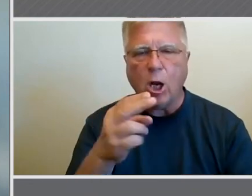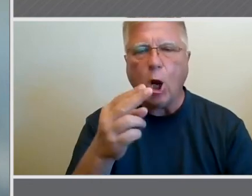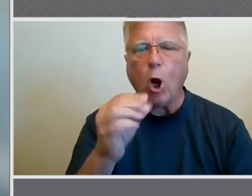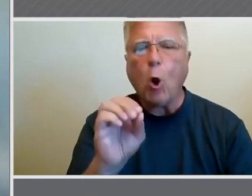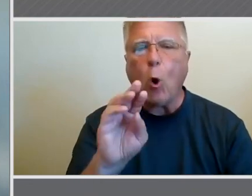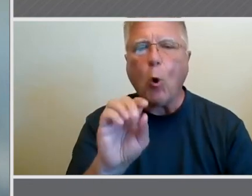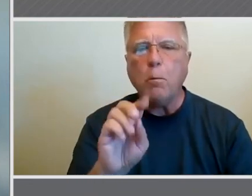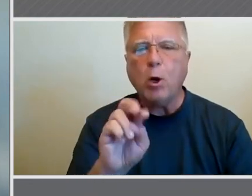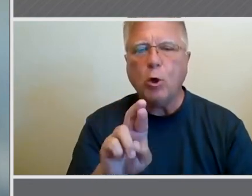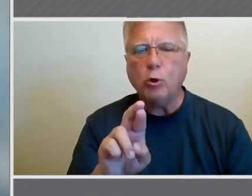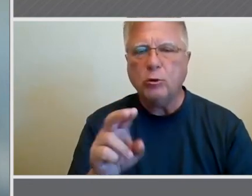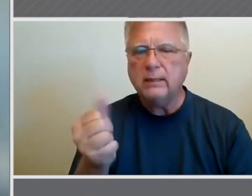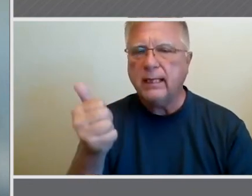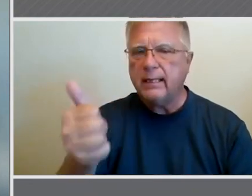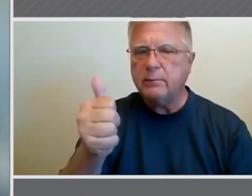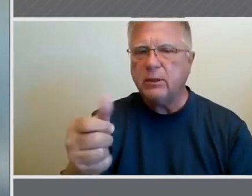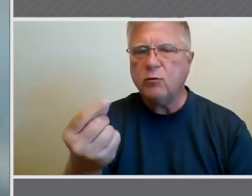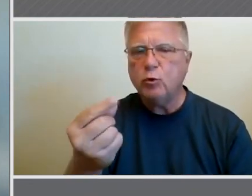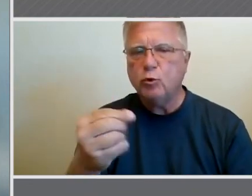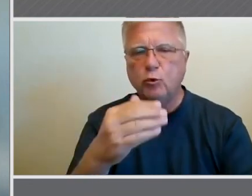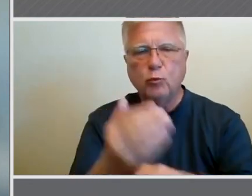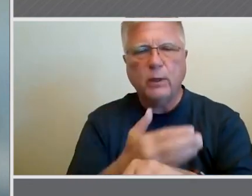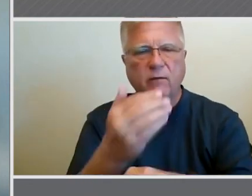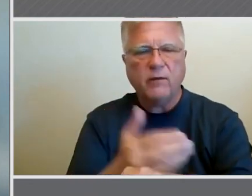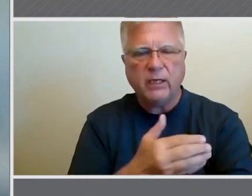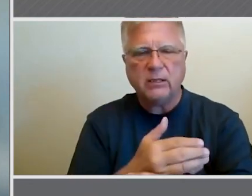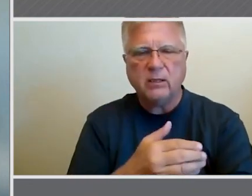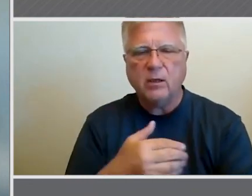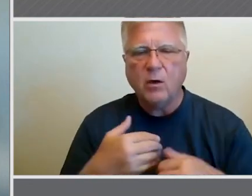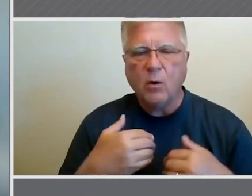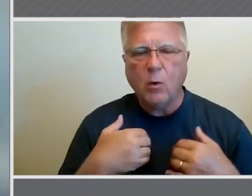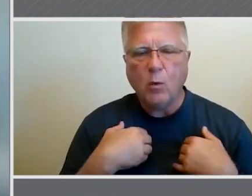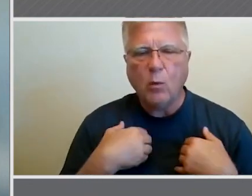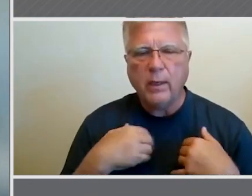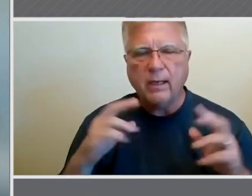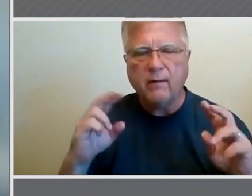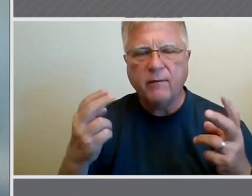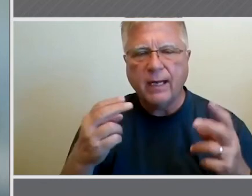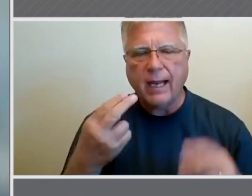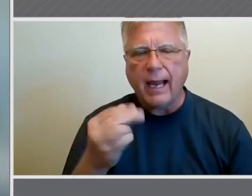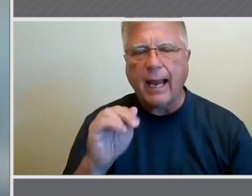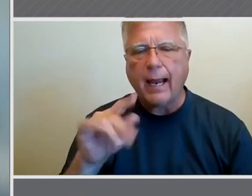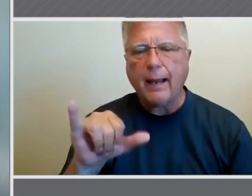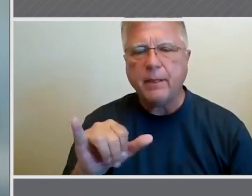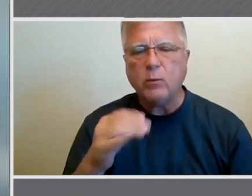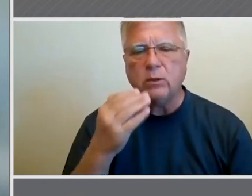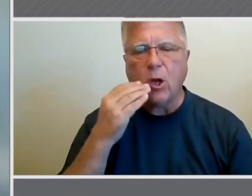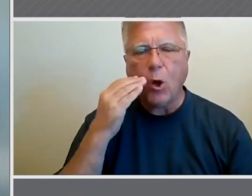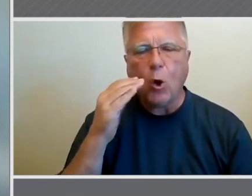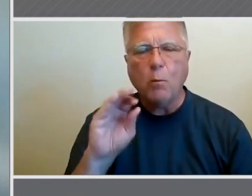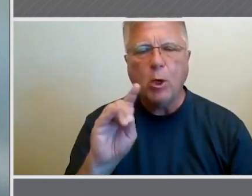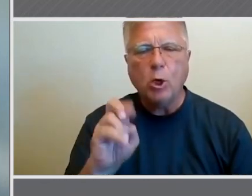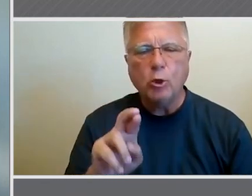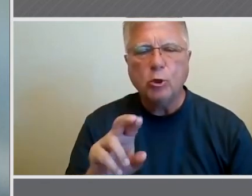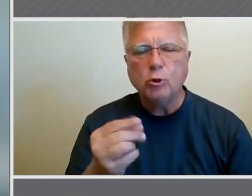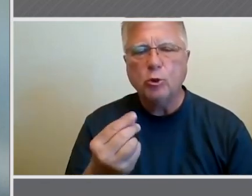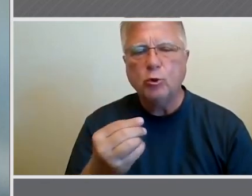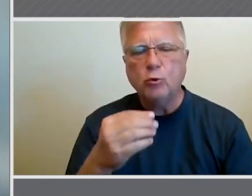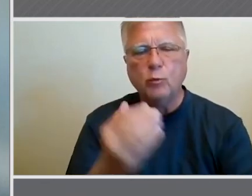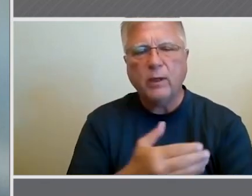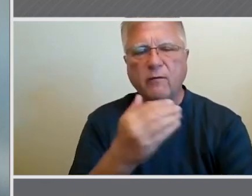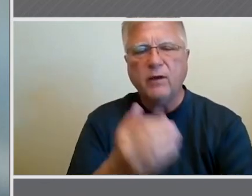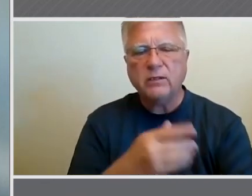We also have happy which is homeowners to do renovations for accessibility needs.